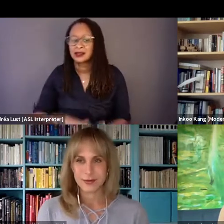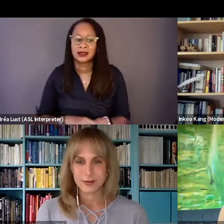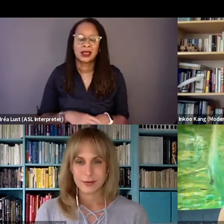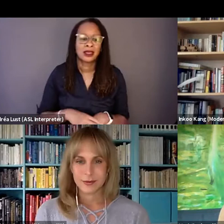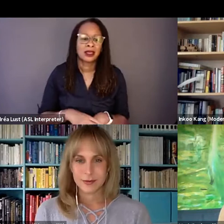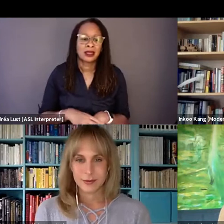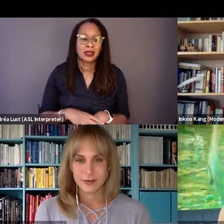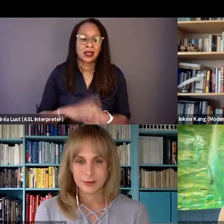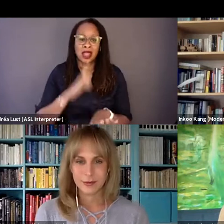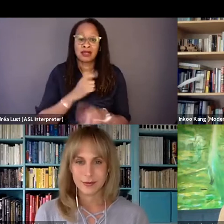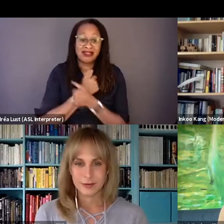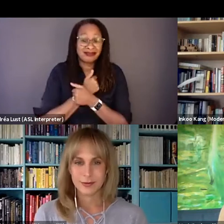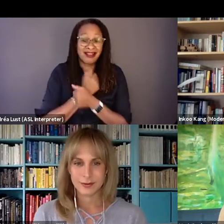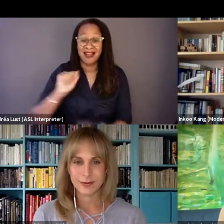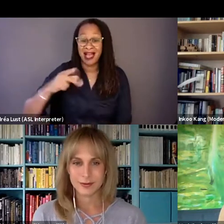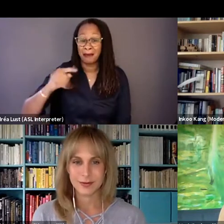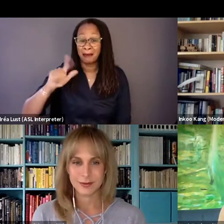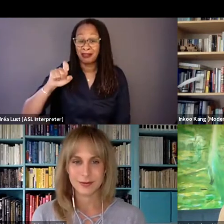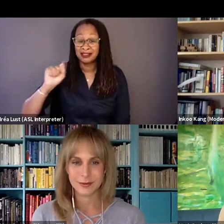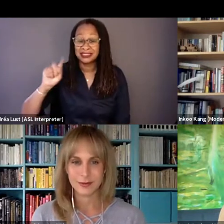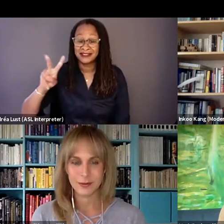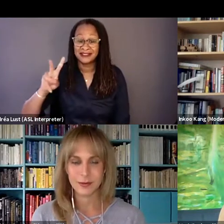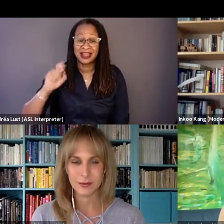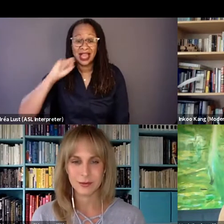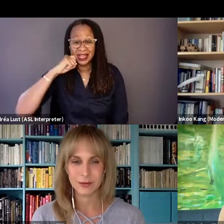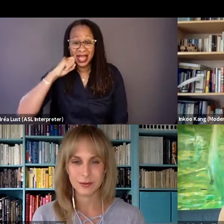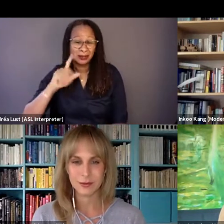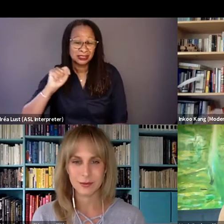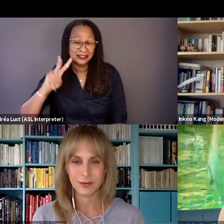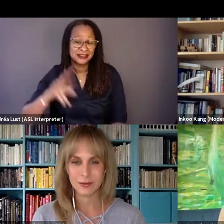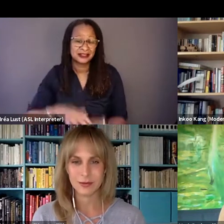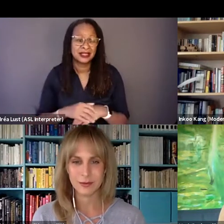I really love Apple TV's "Visible," for example, but that's sort of like a very straightforward